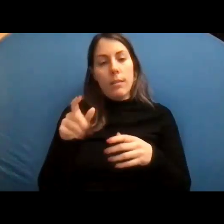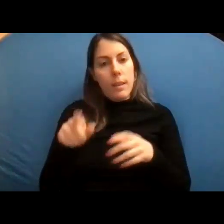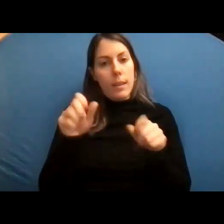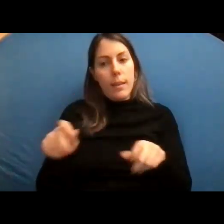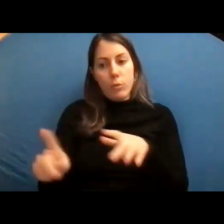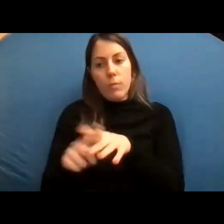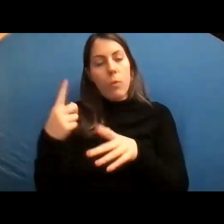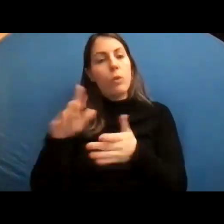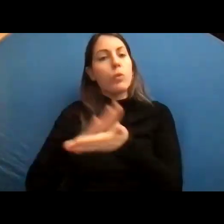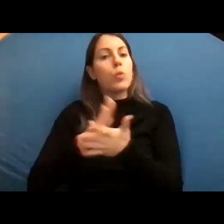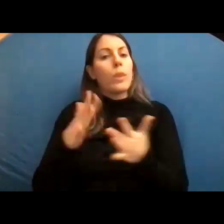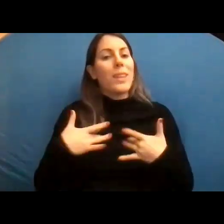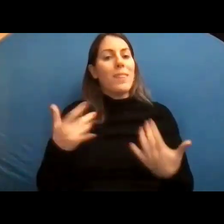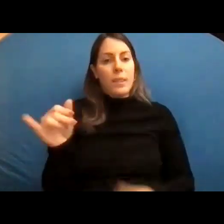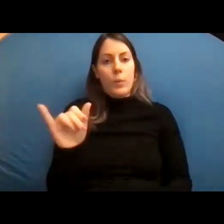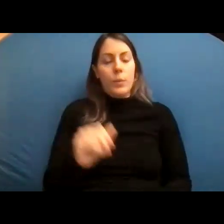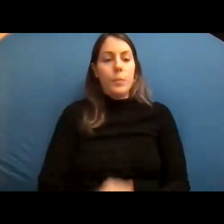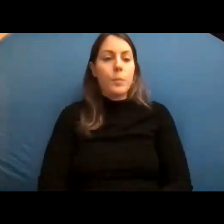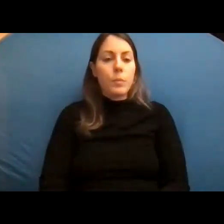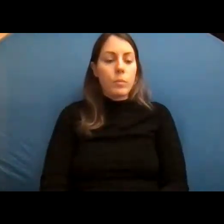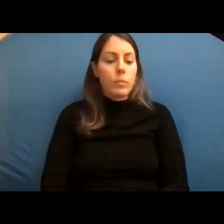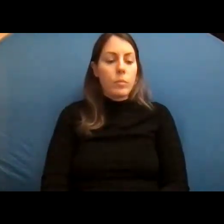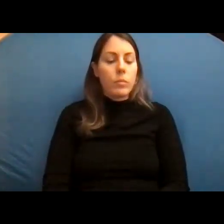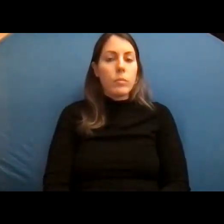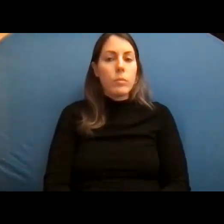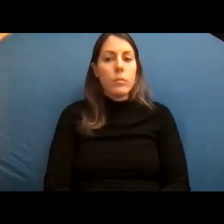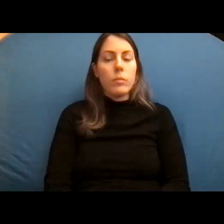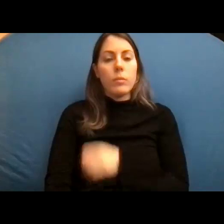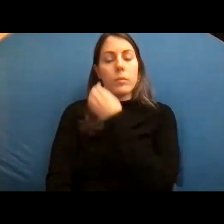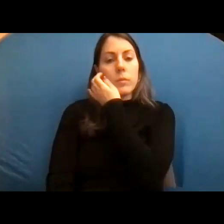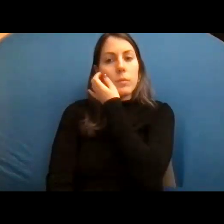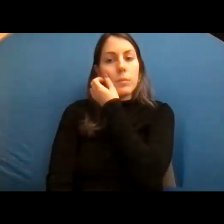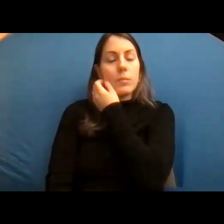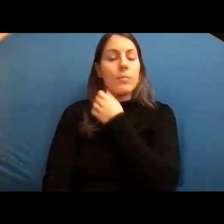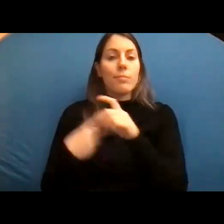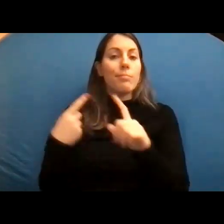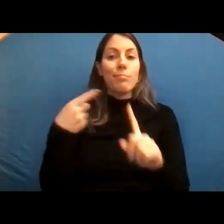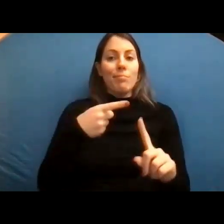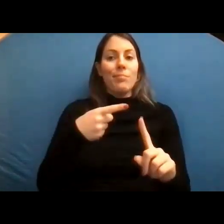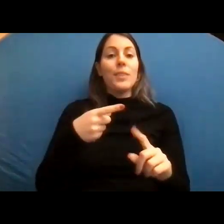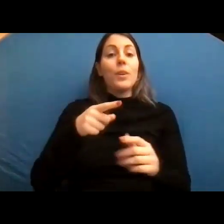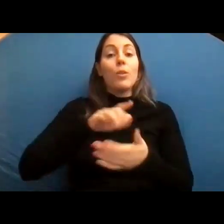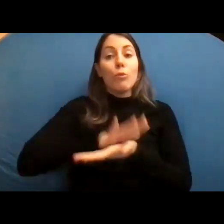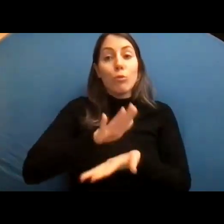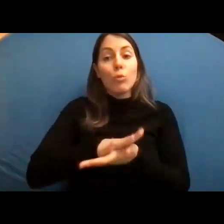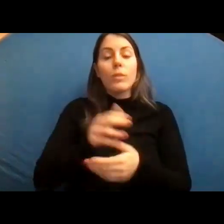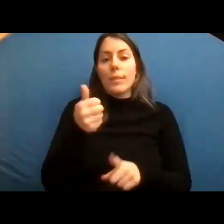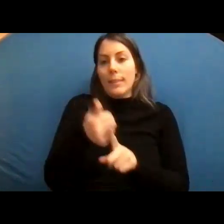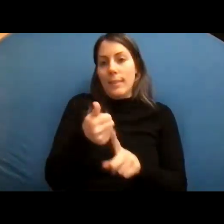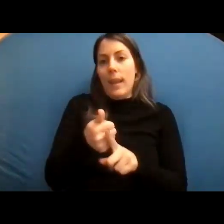also be provided for school-sponsored events. All right? So the point is the school